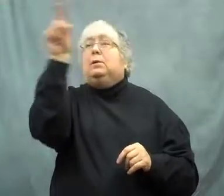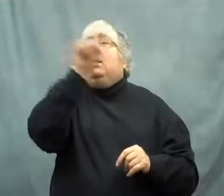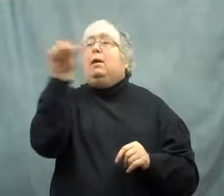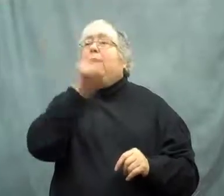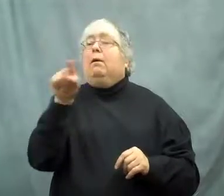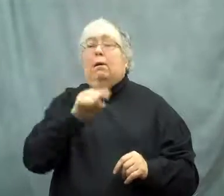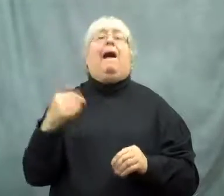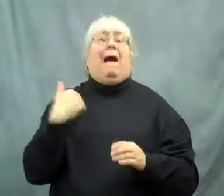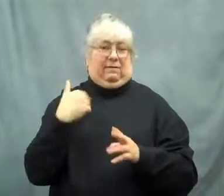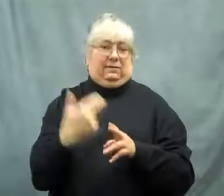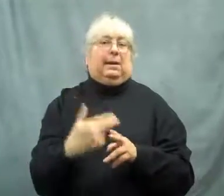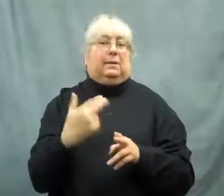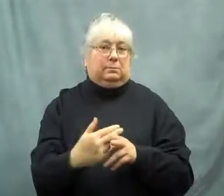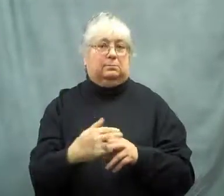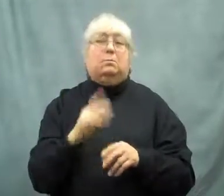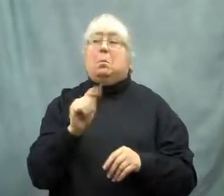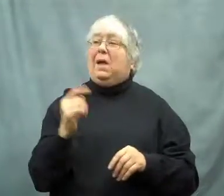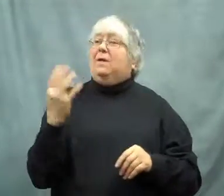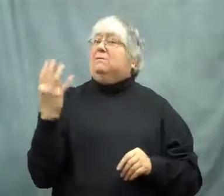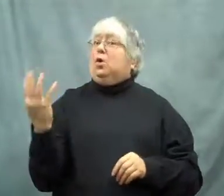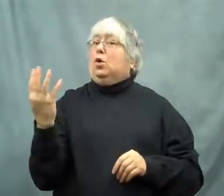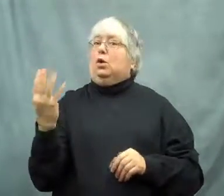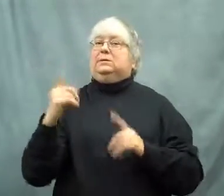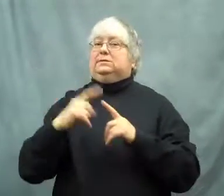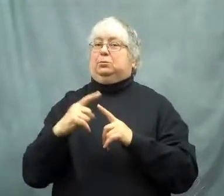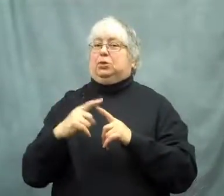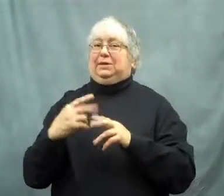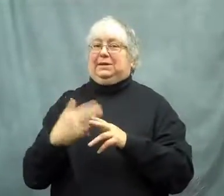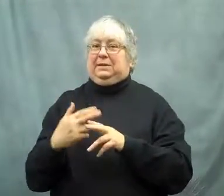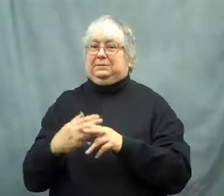They had temporary names up to now.